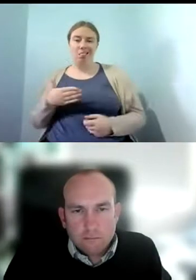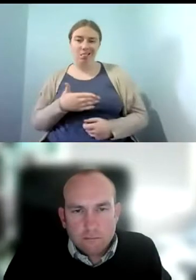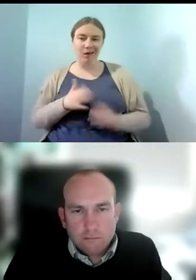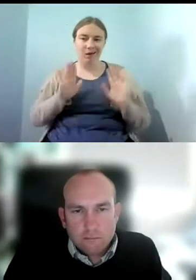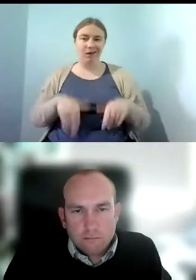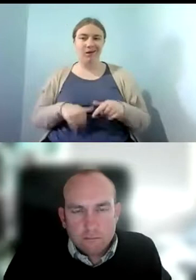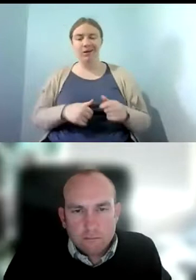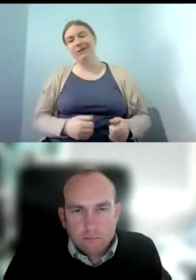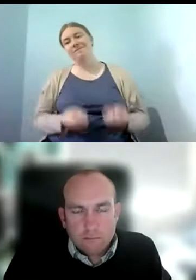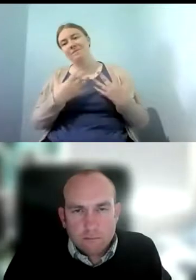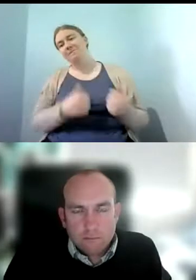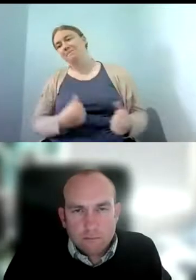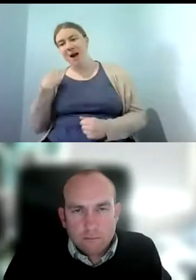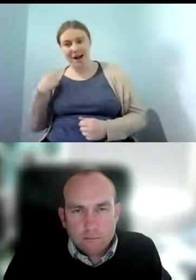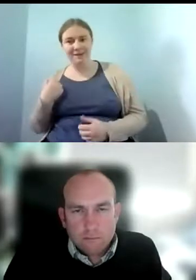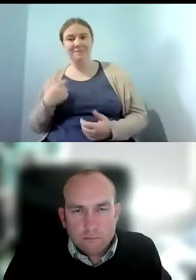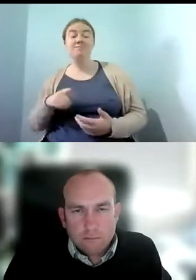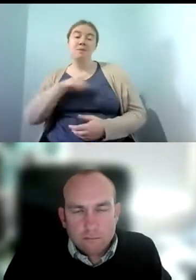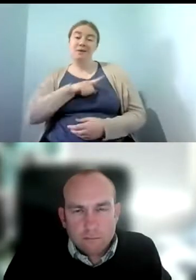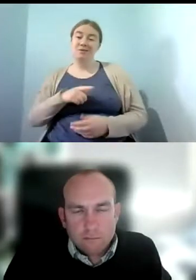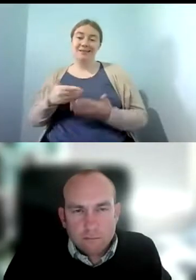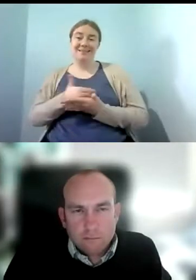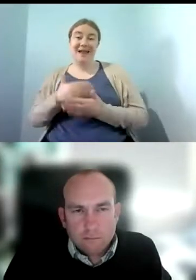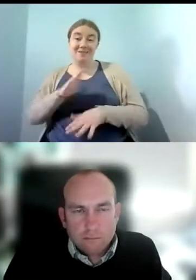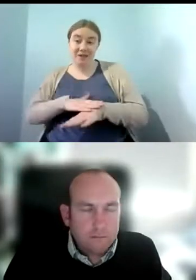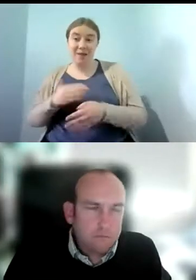it's you know maybe save them time and energy rather than keep going up against the barrier they